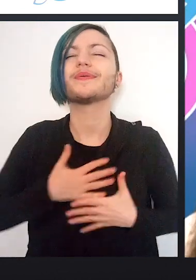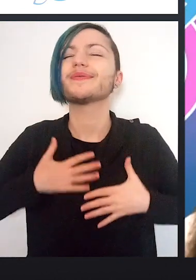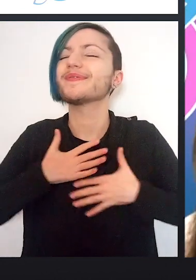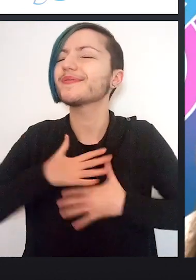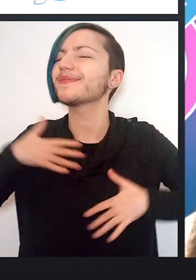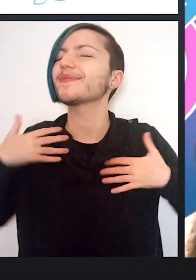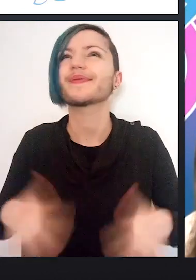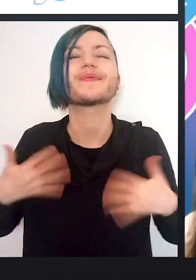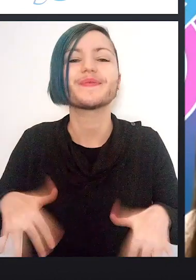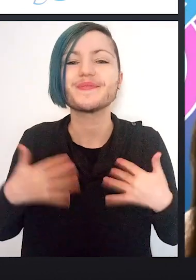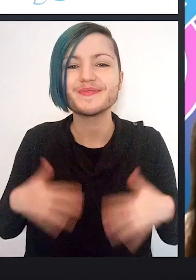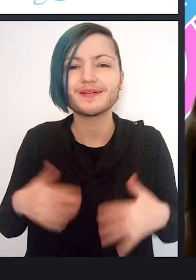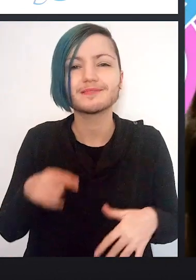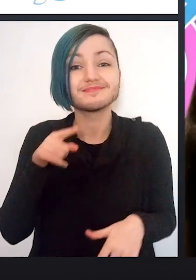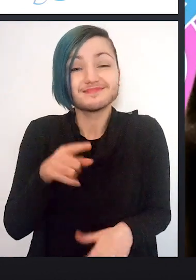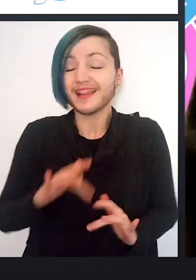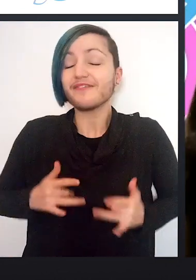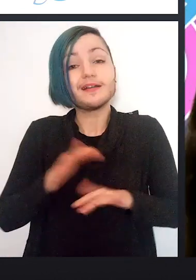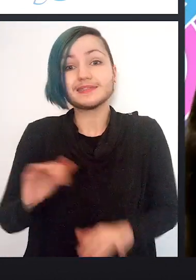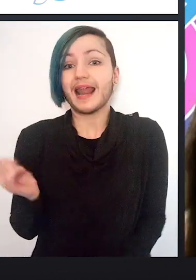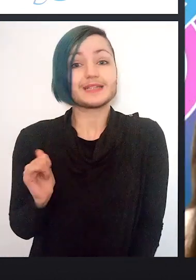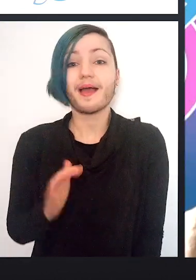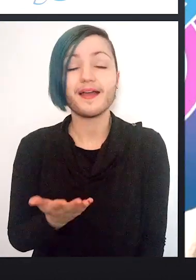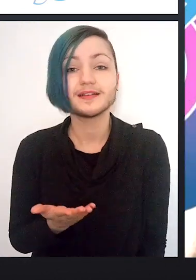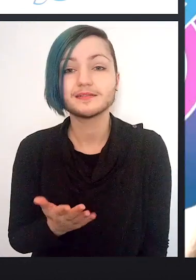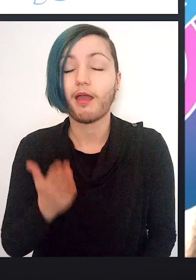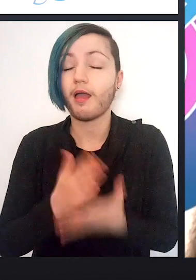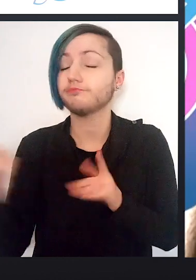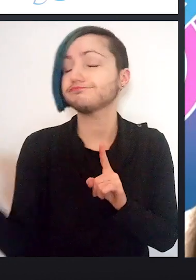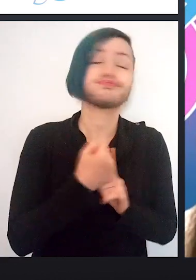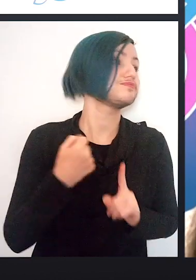and I was not expecting that. It hit me like a brick wall.